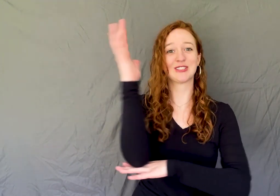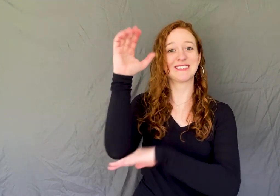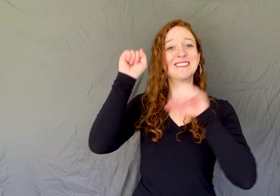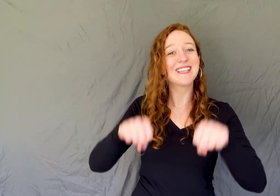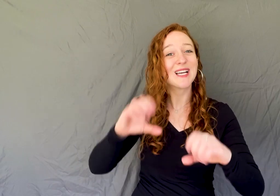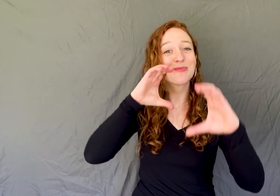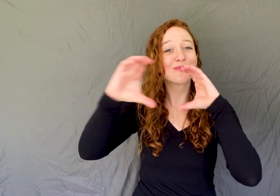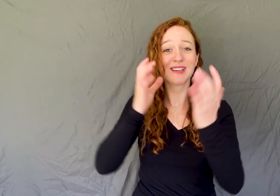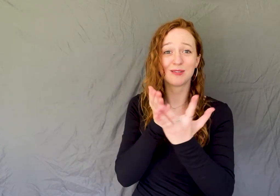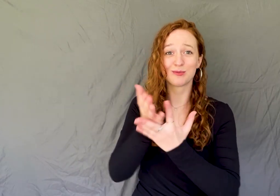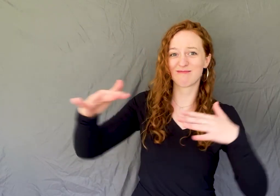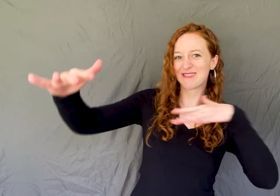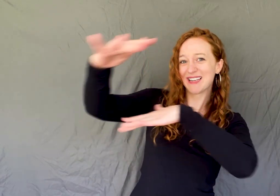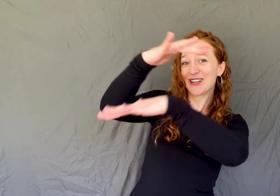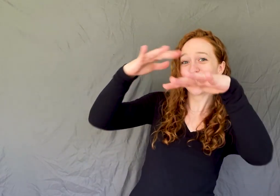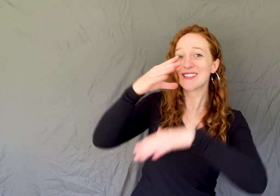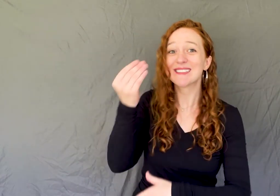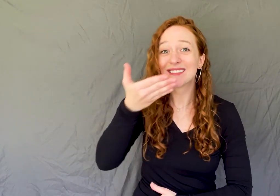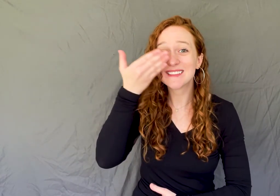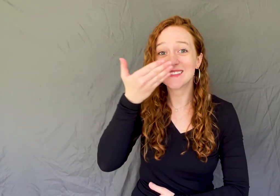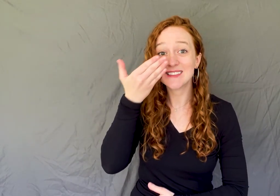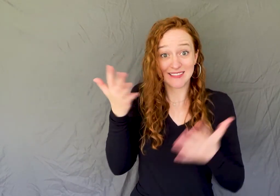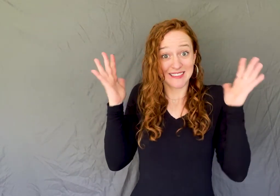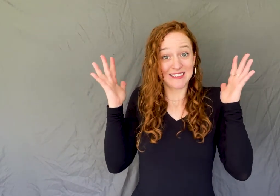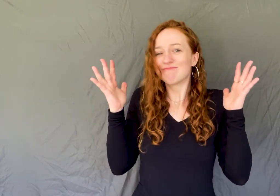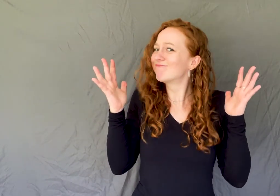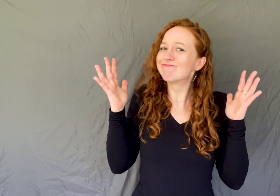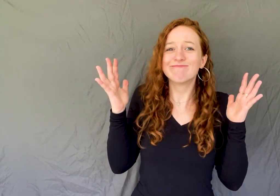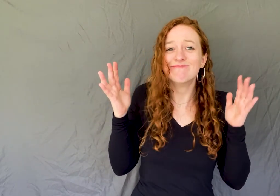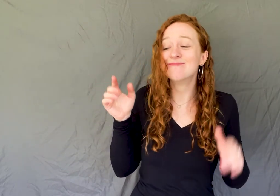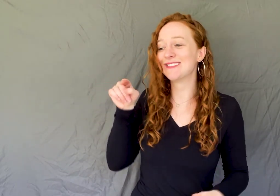Trees don't rely exclusively on aerial communication through scent.